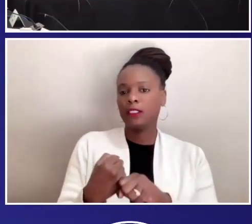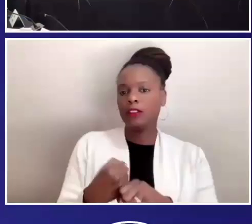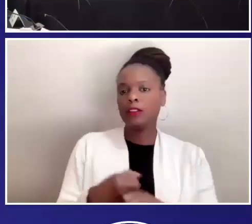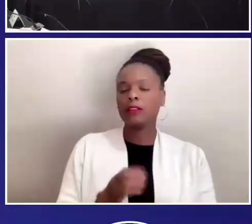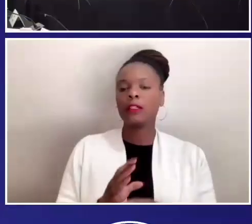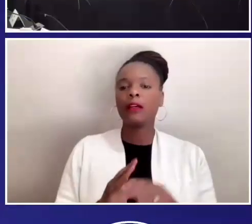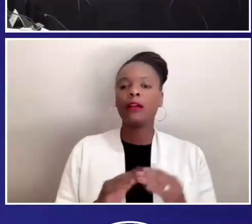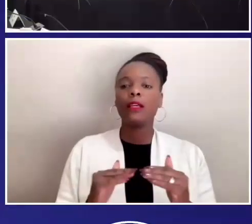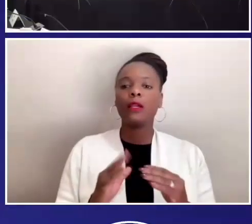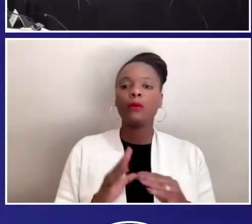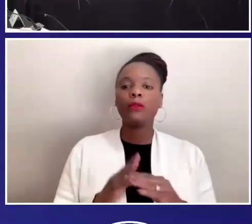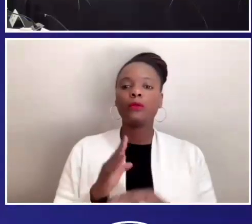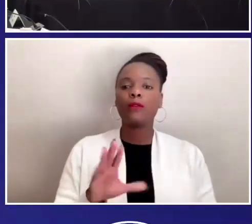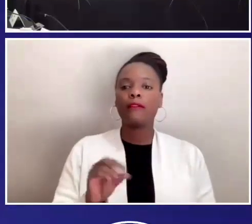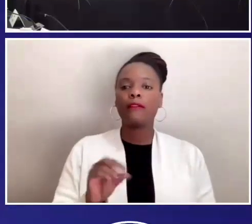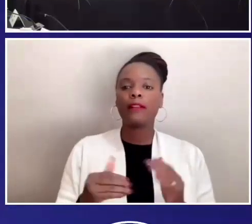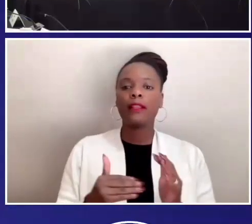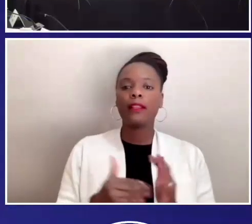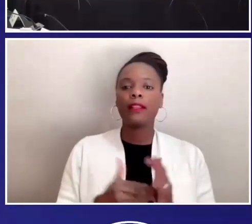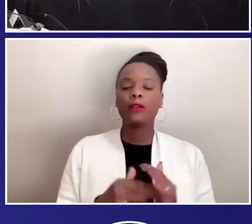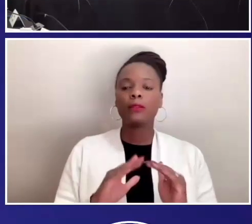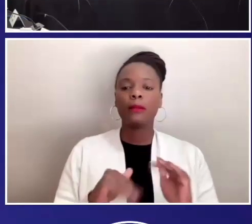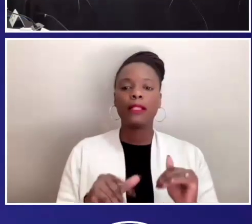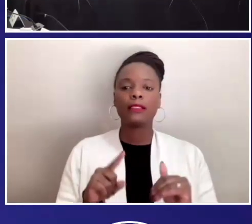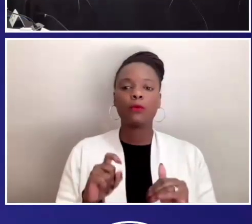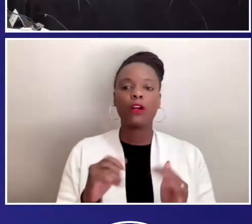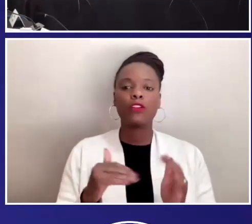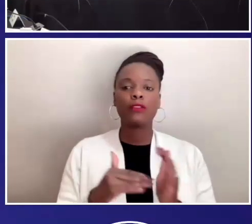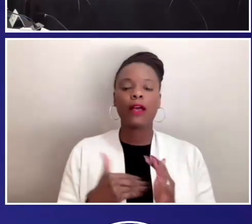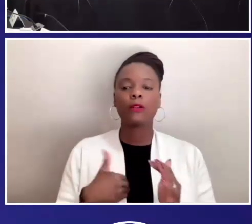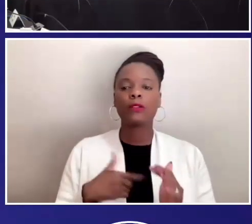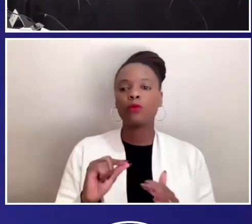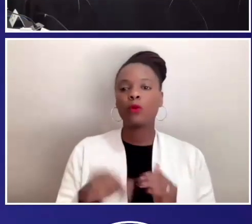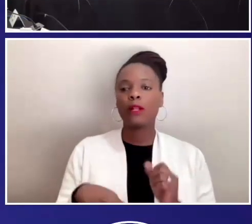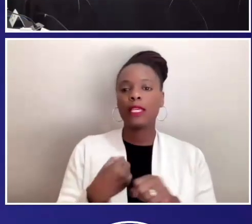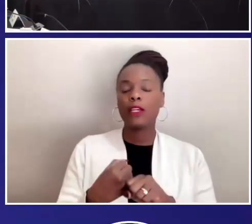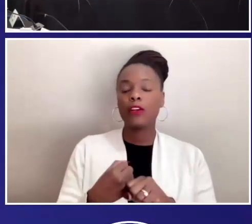And equal to or greater than $100,000, the borrower must repay the Direct Loan